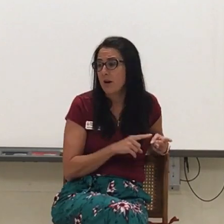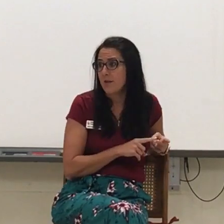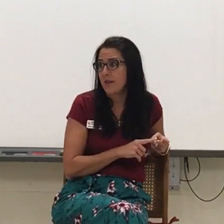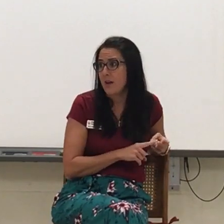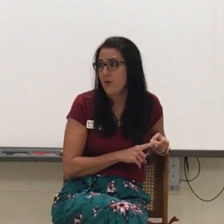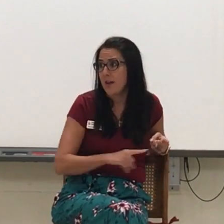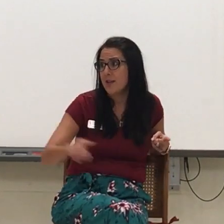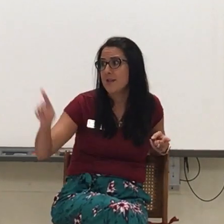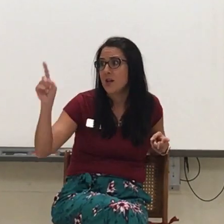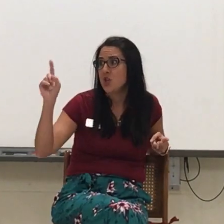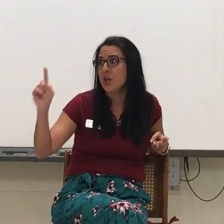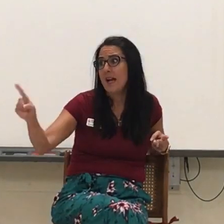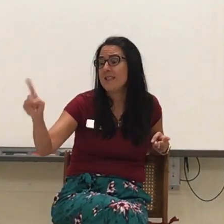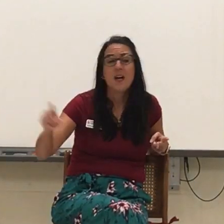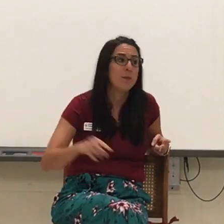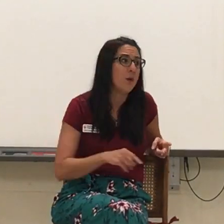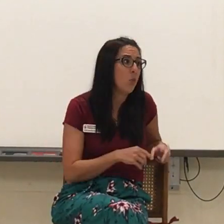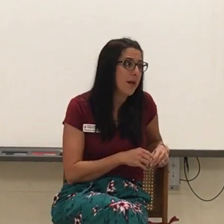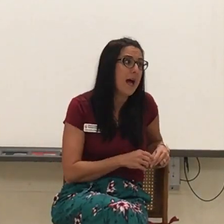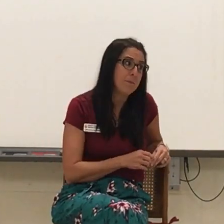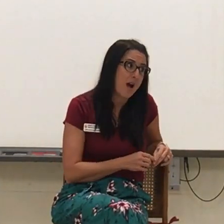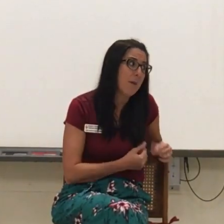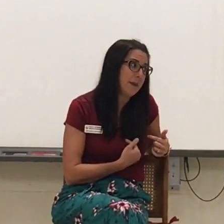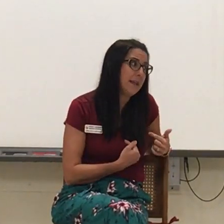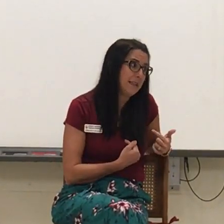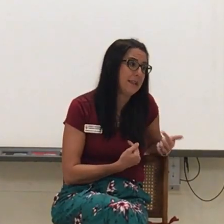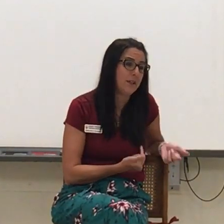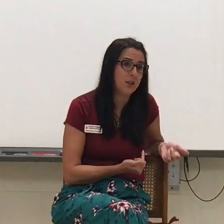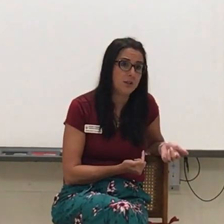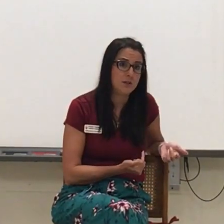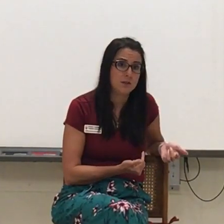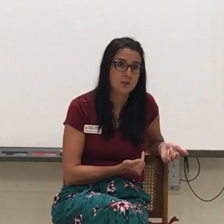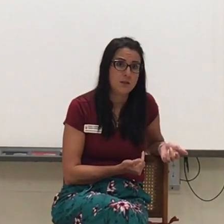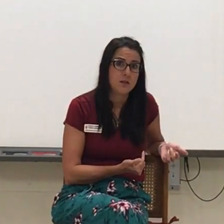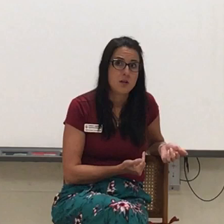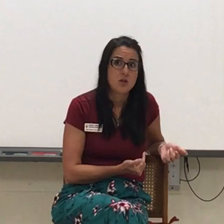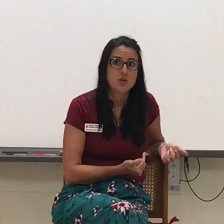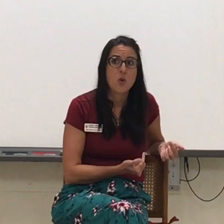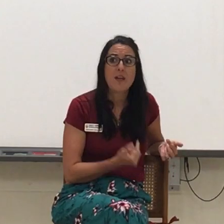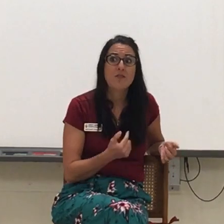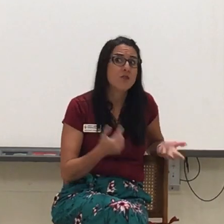part of it though is you got to tell me when I'm not being clear so if you're